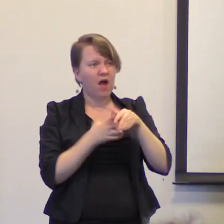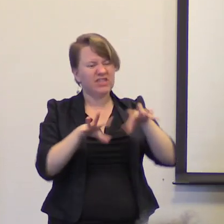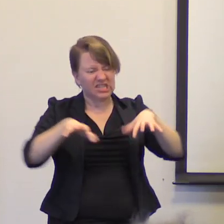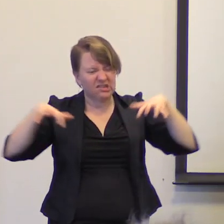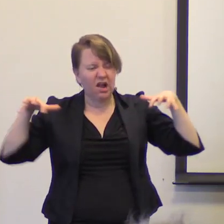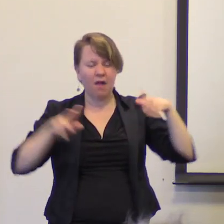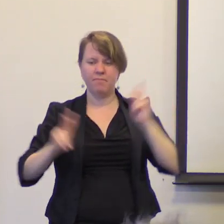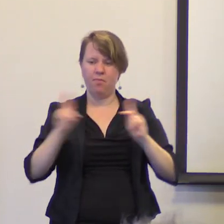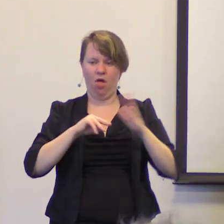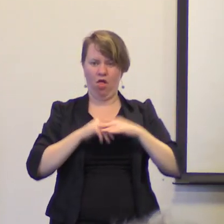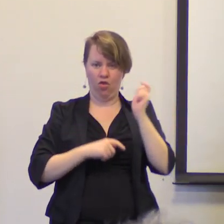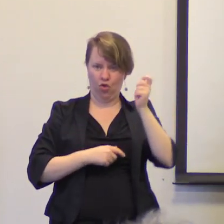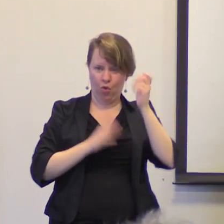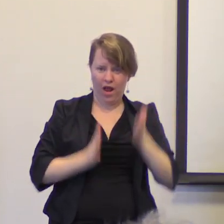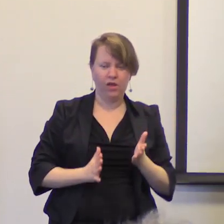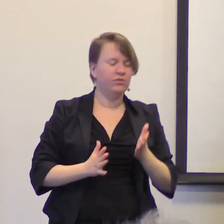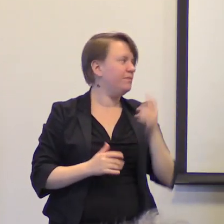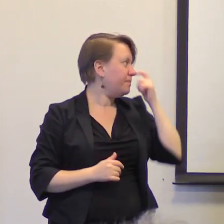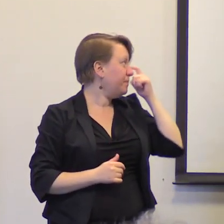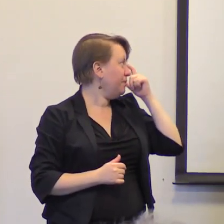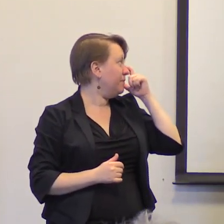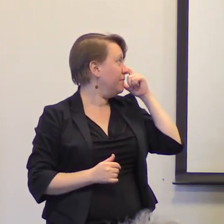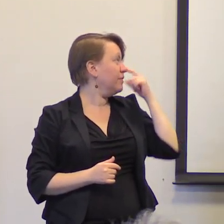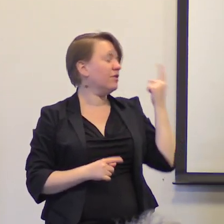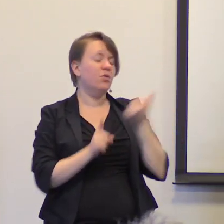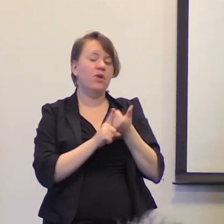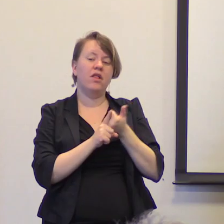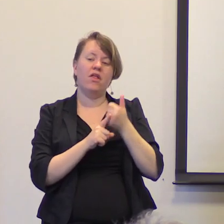So this is Lee with Anthony Romero, who's the executive director of the ACLU, and this